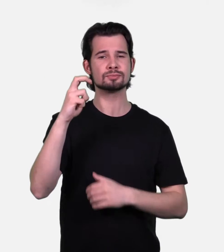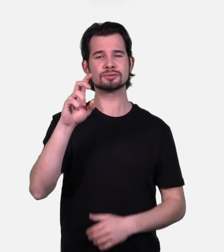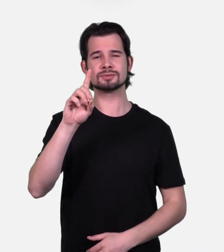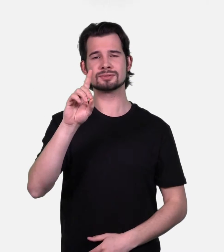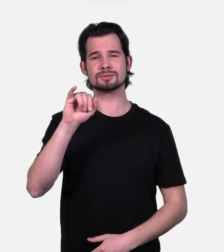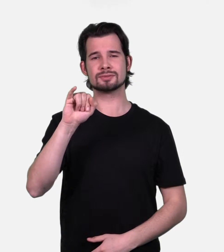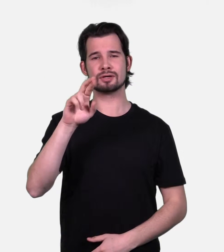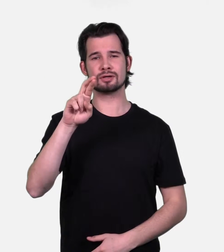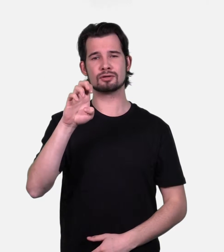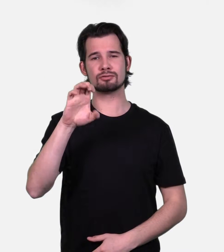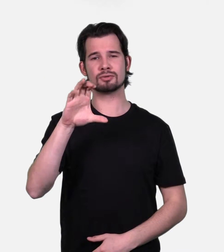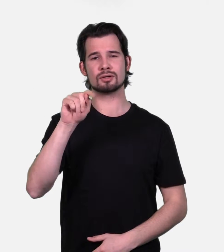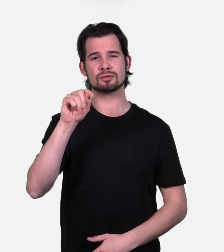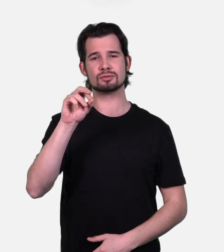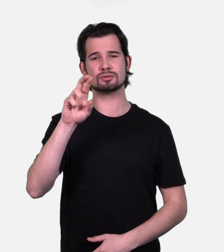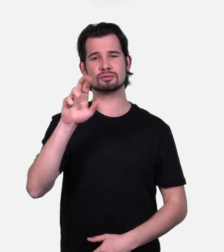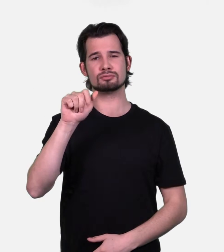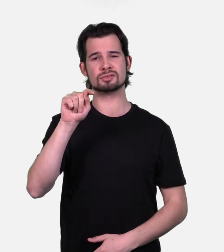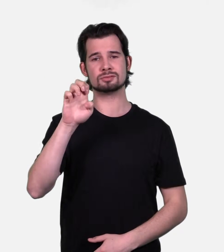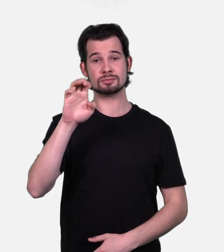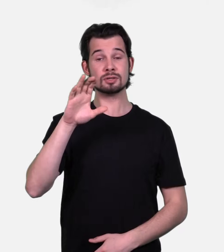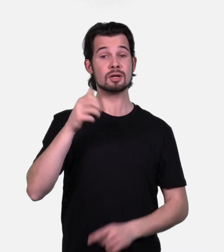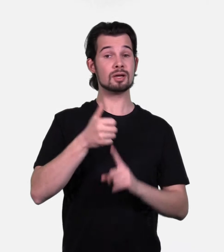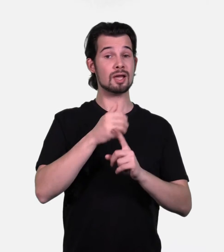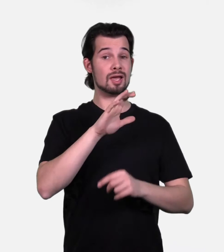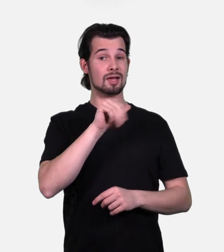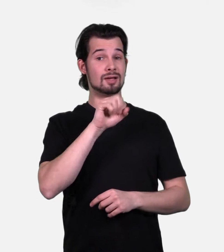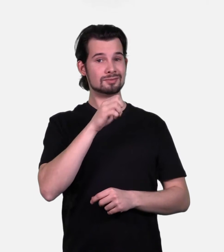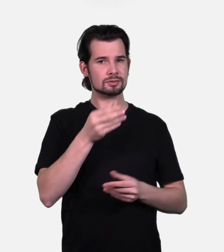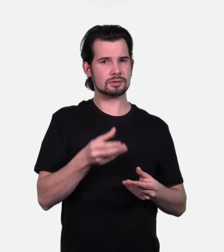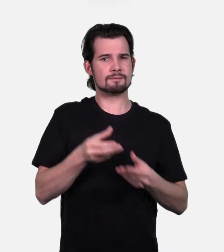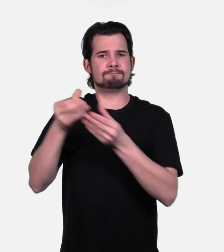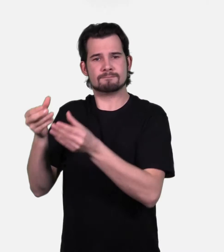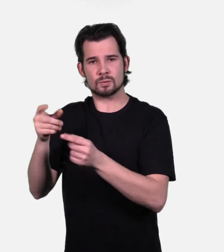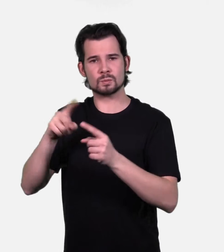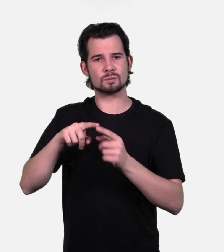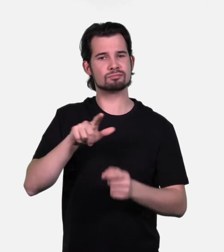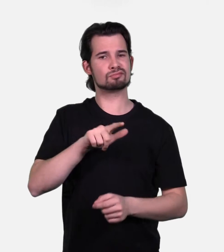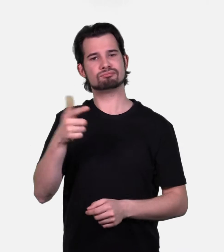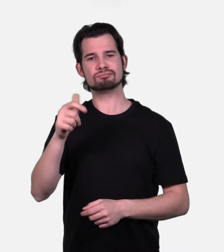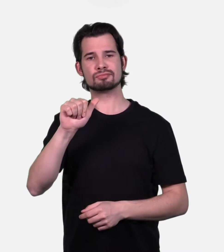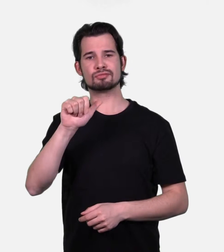and are handled by the Alternative Dispute Resolution Directorate.